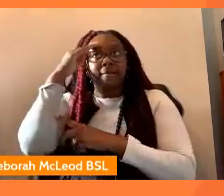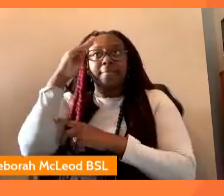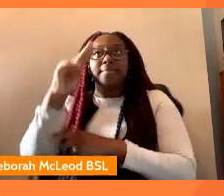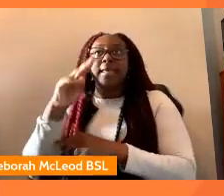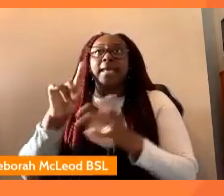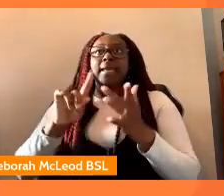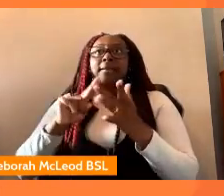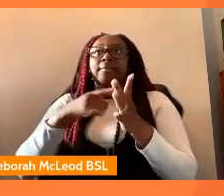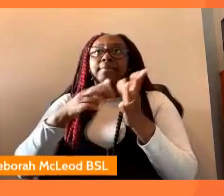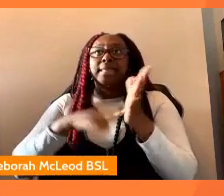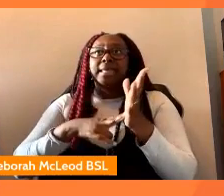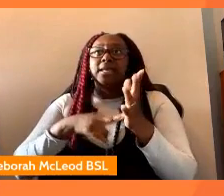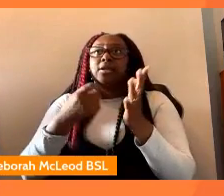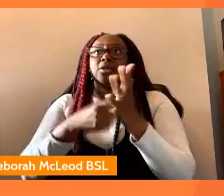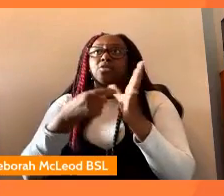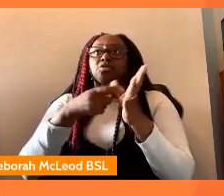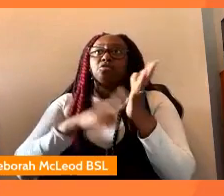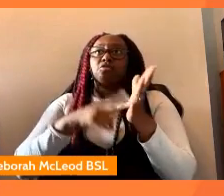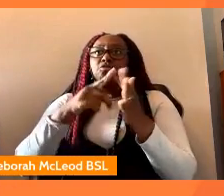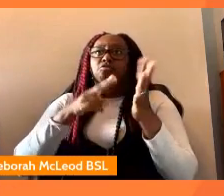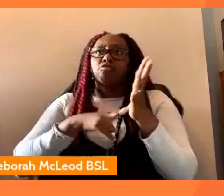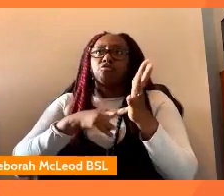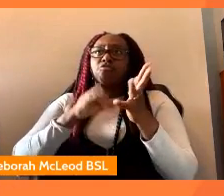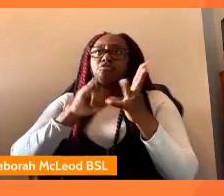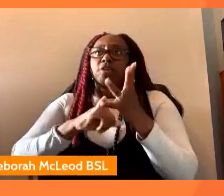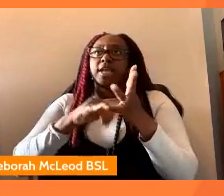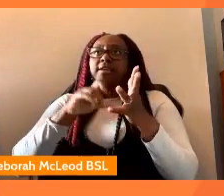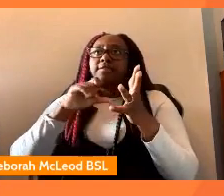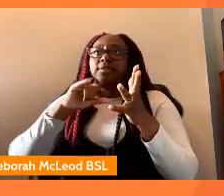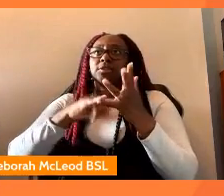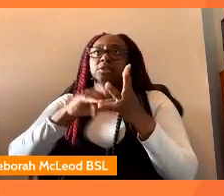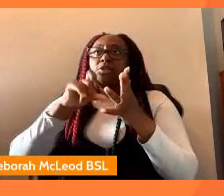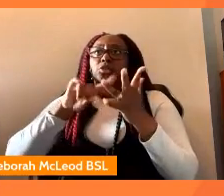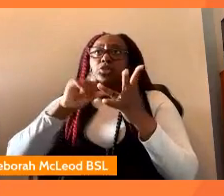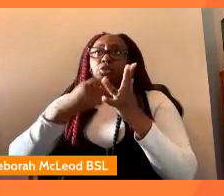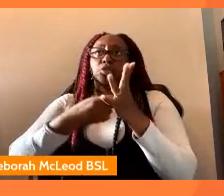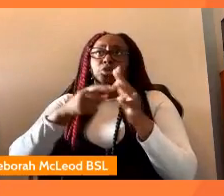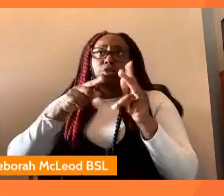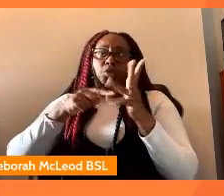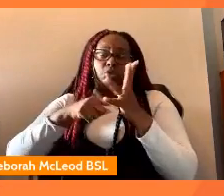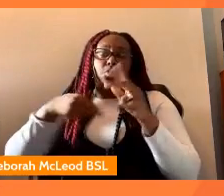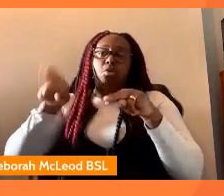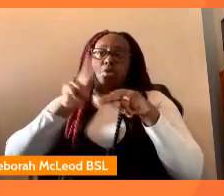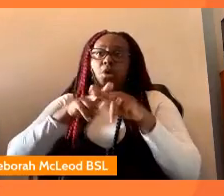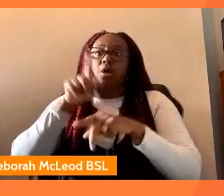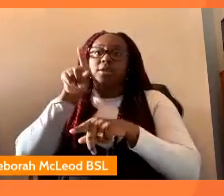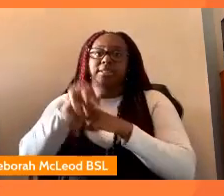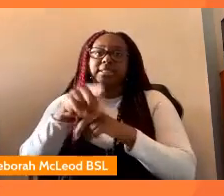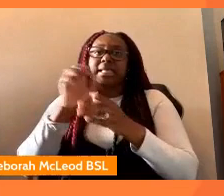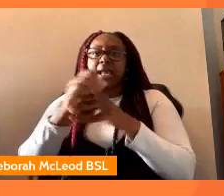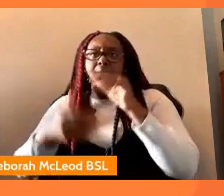introduce our next speaker, Ian Ravenscroft. Ian is creative director of Haygreen Raven producing immersive digital projects all across the cultural sector.